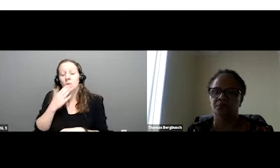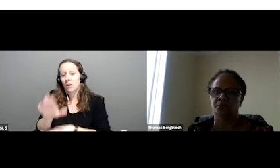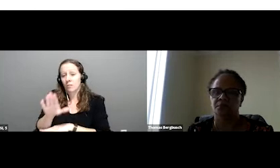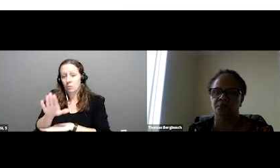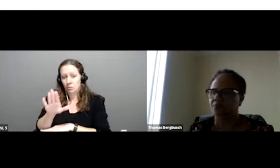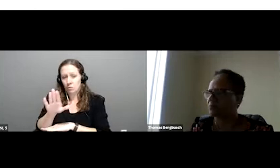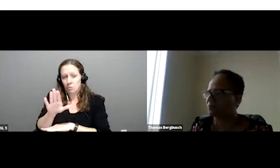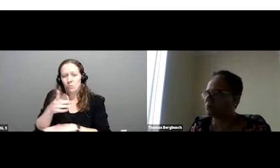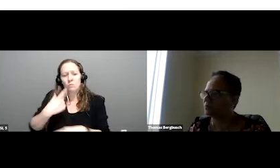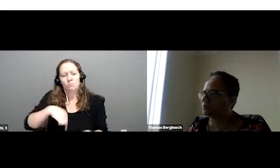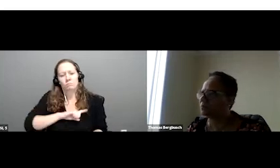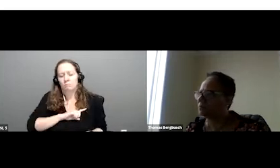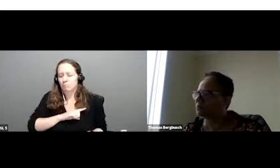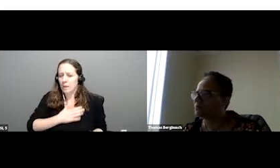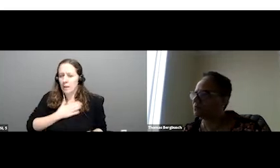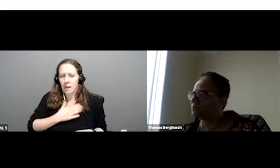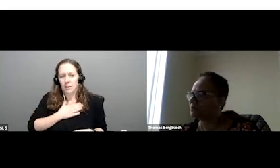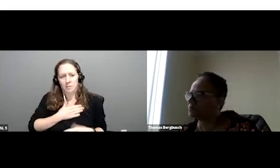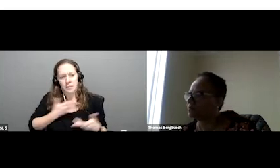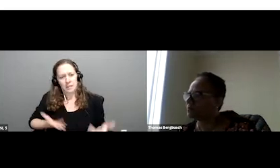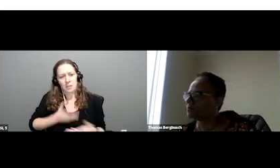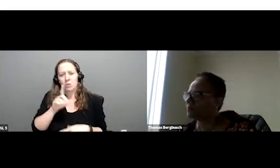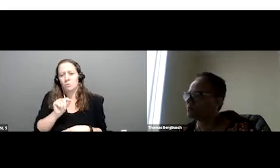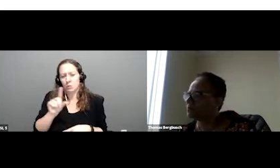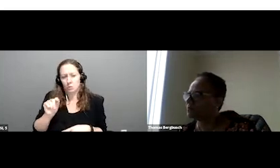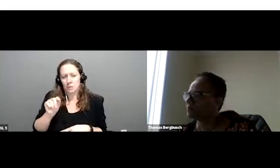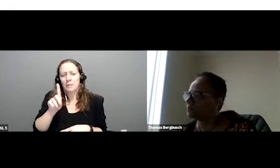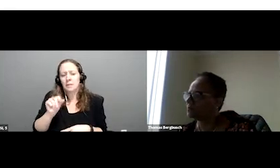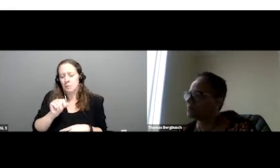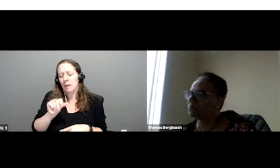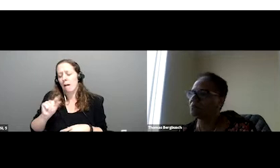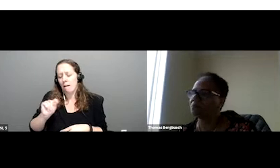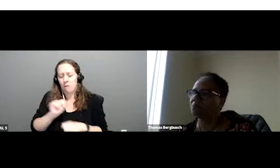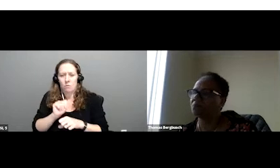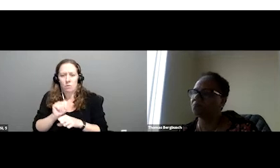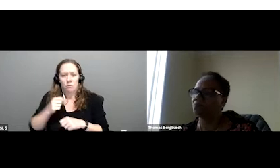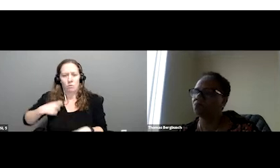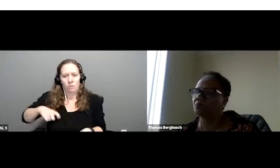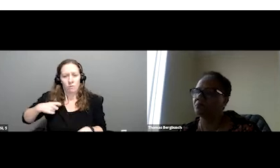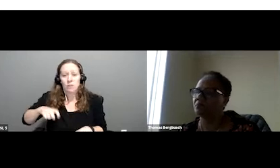are very pleased to be here at the 2020 Disability & Work conference to discuss gender-based analysis